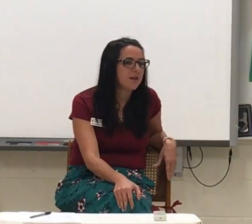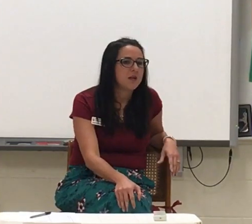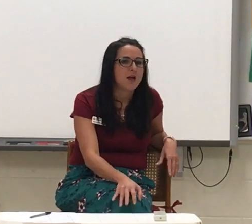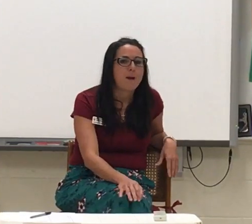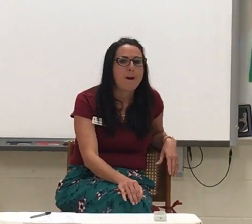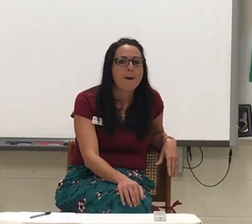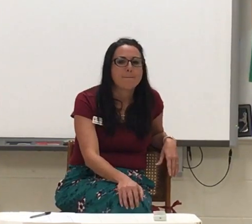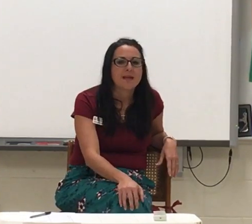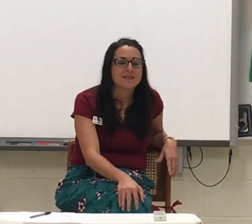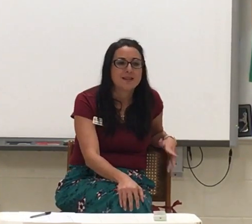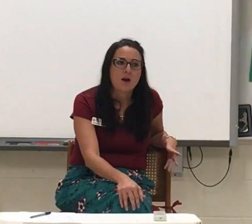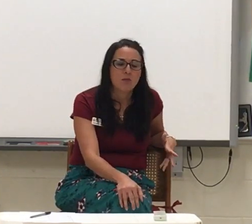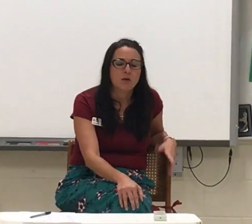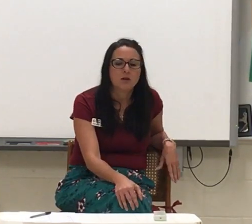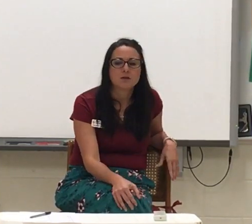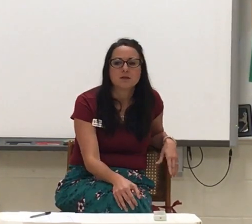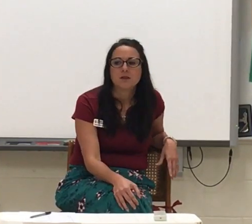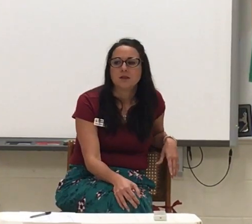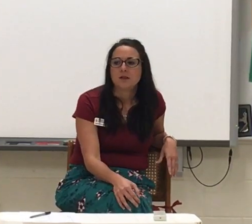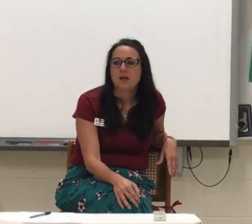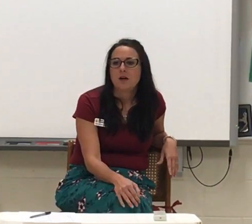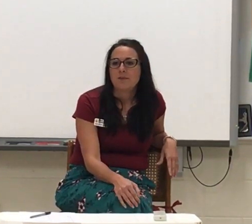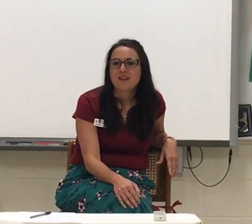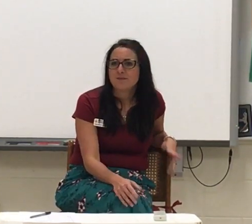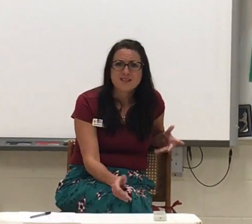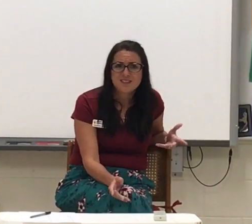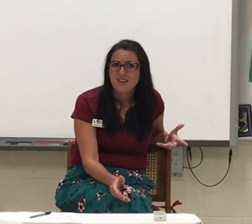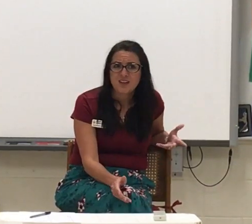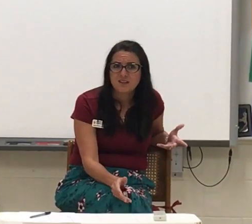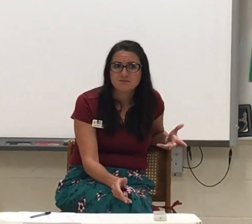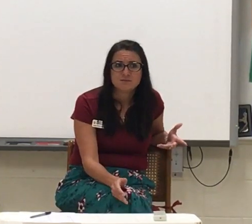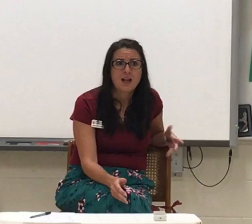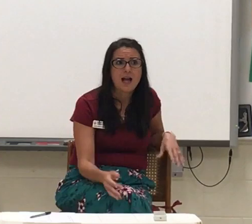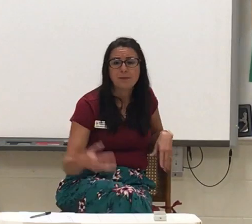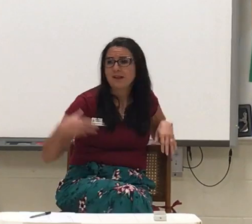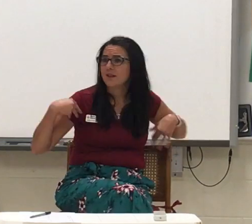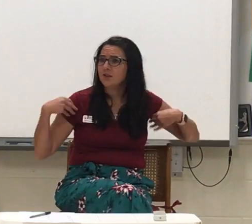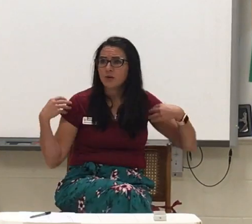it and see how it works but that's essentially it I'm gonna give you a